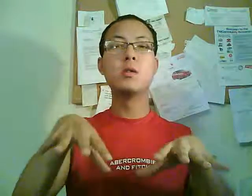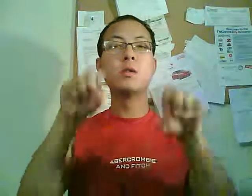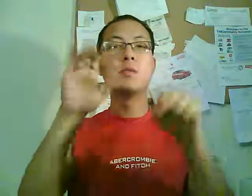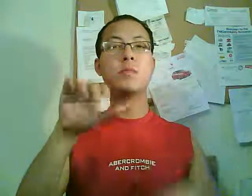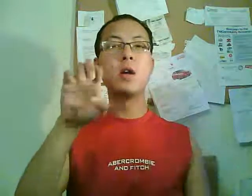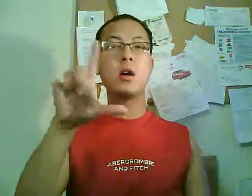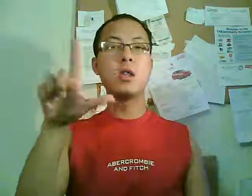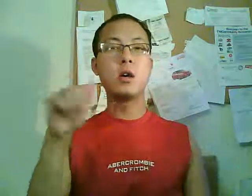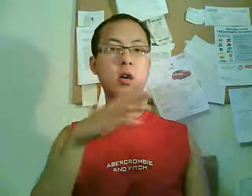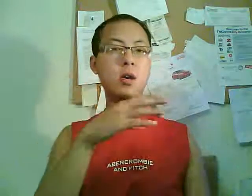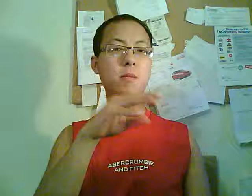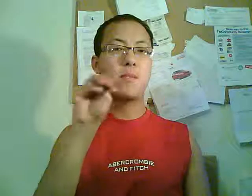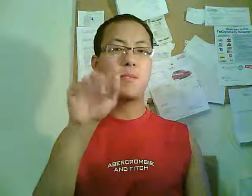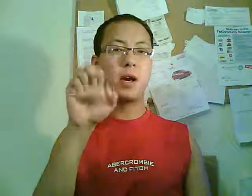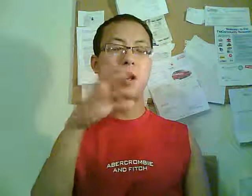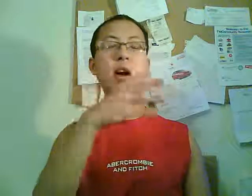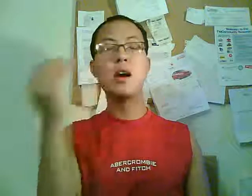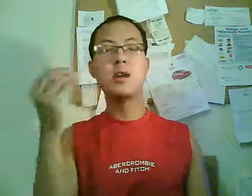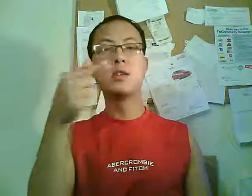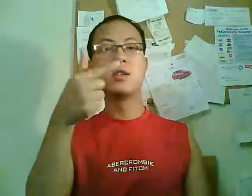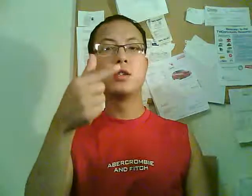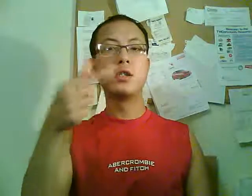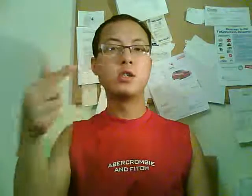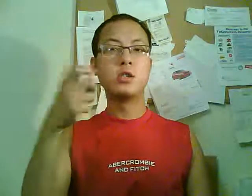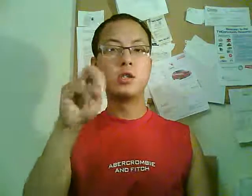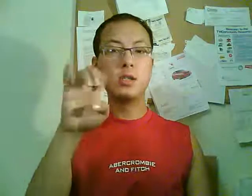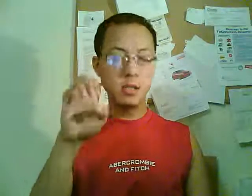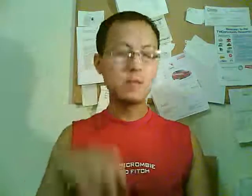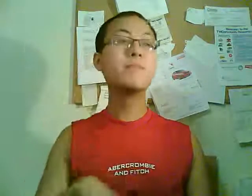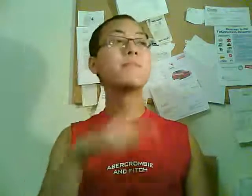That workshop were hosted by Ella Mae and Genie.